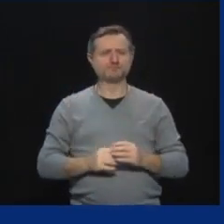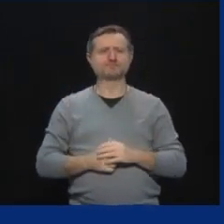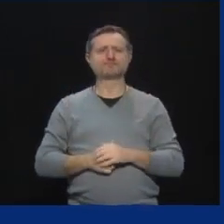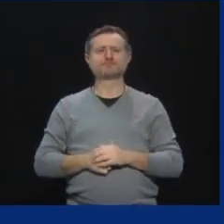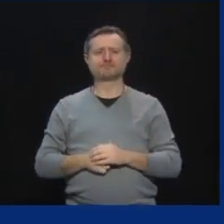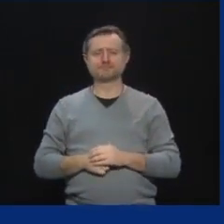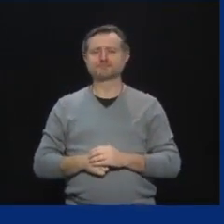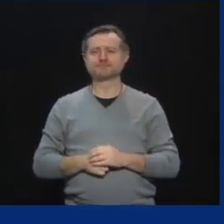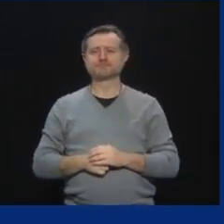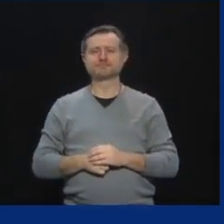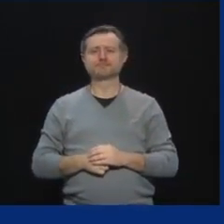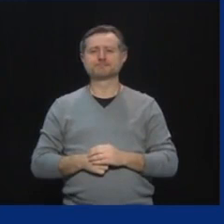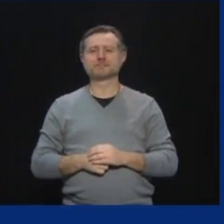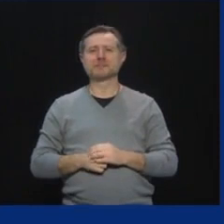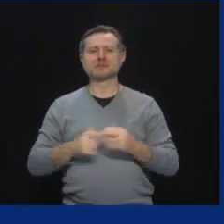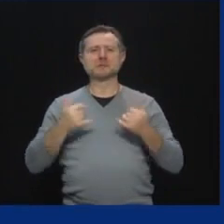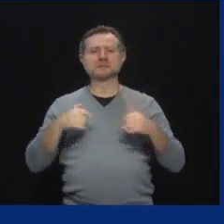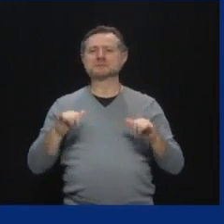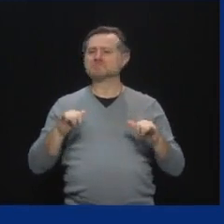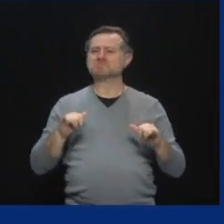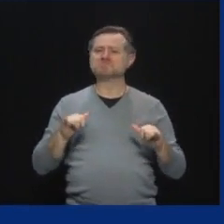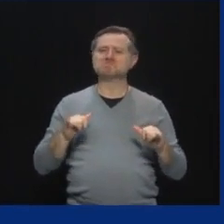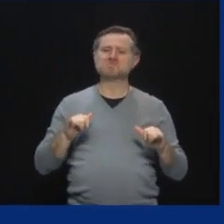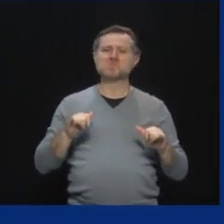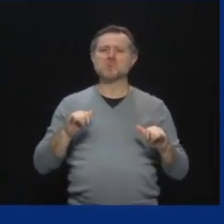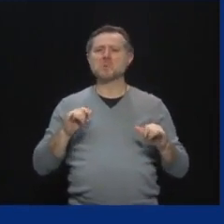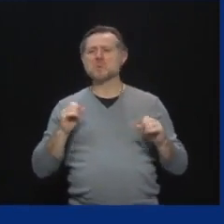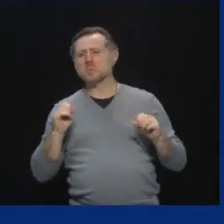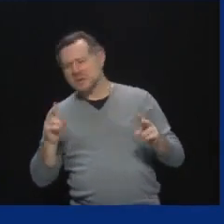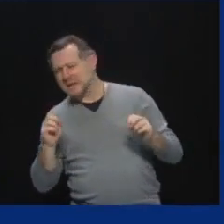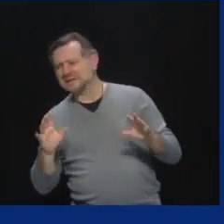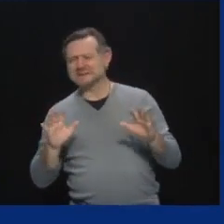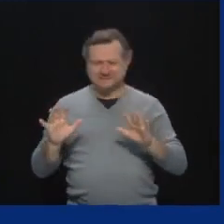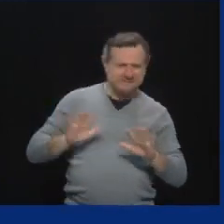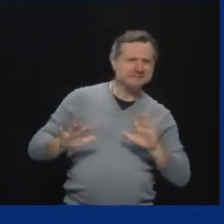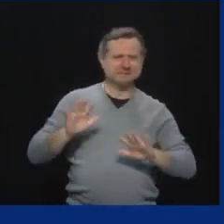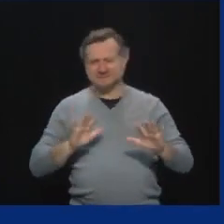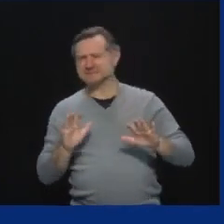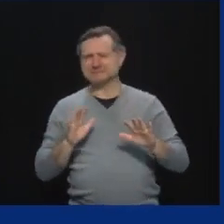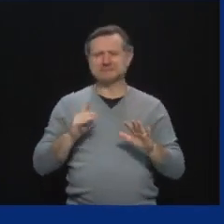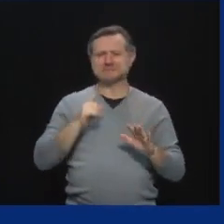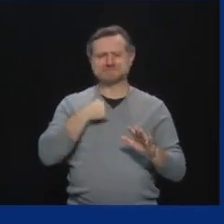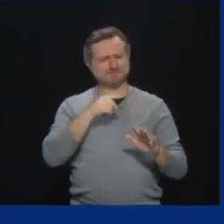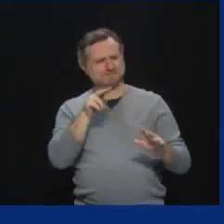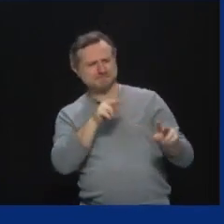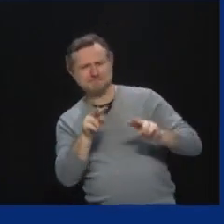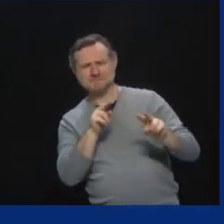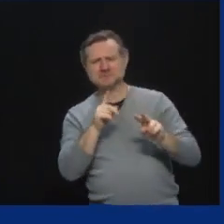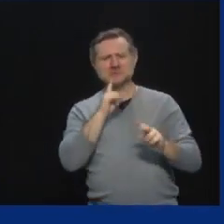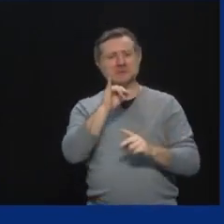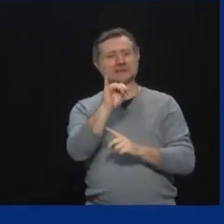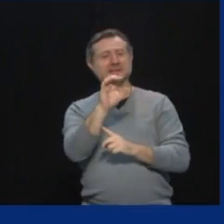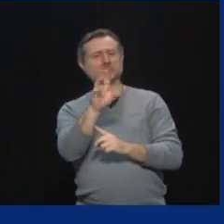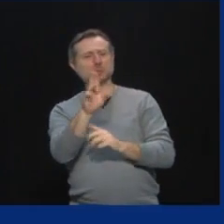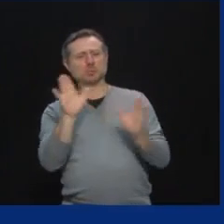We're still in a good place. We're watching to make sure that that I. C. U. Beds available is always going to be around those numbers. Hospital beds